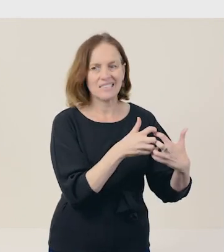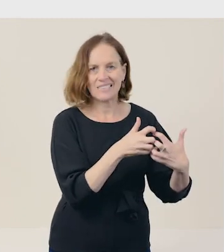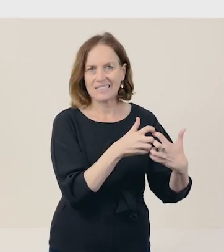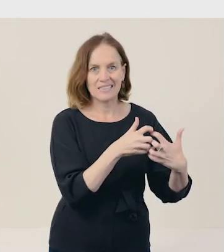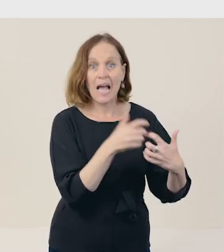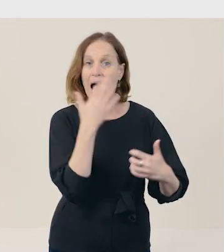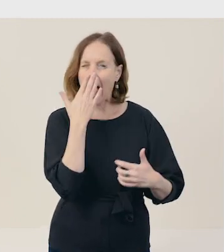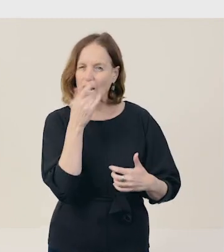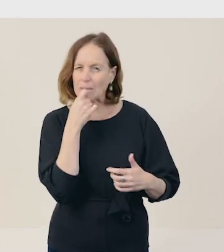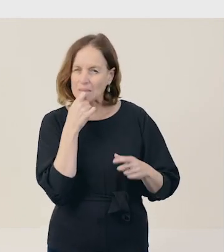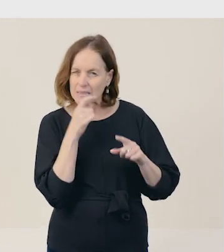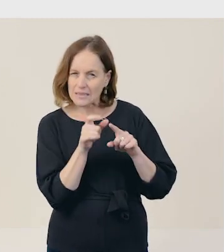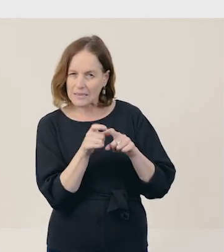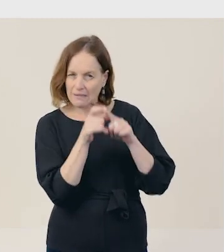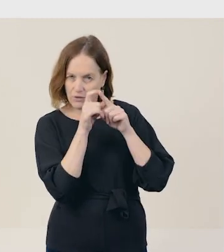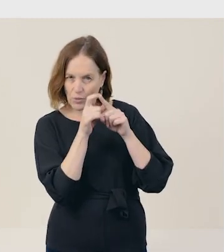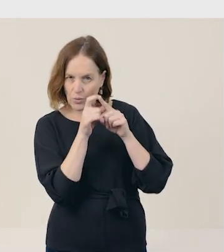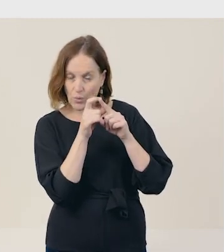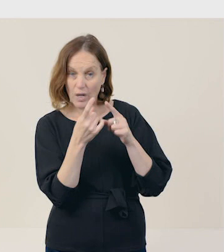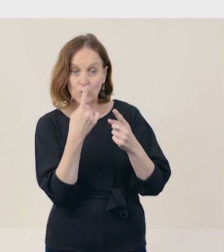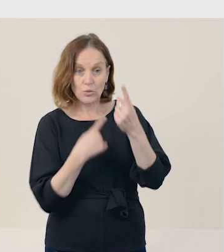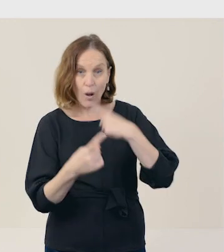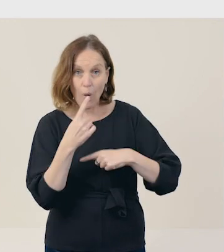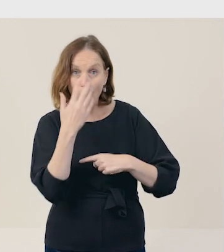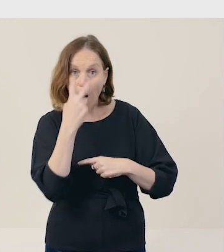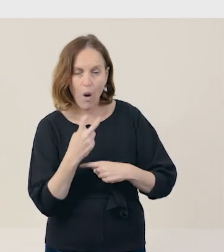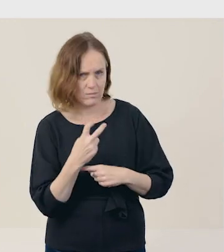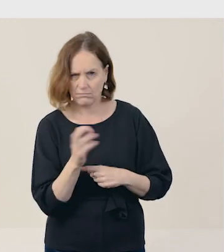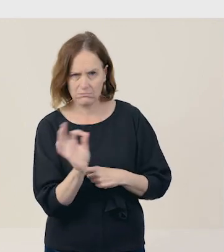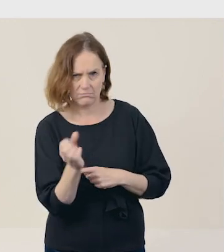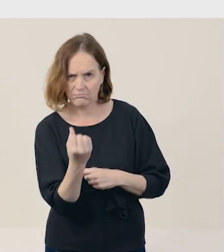Age might have been a bit trickier, as we're not directly told how old he is.